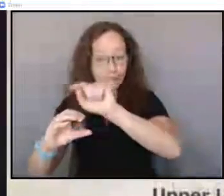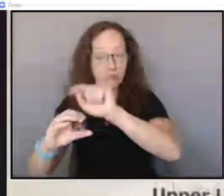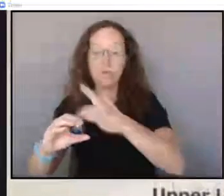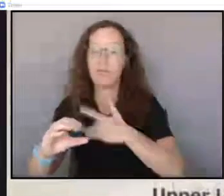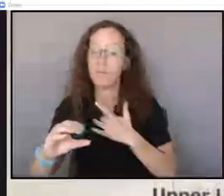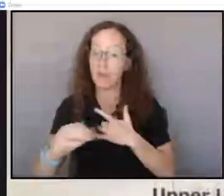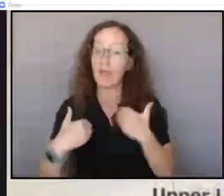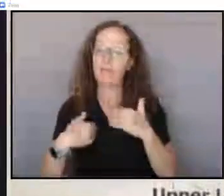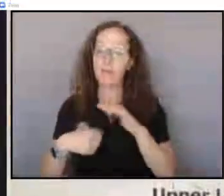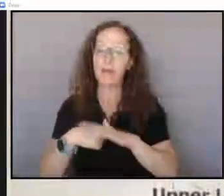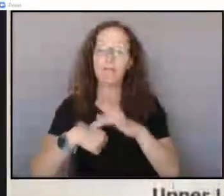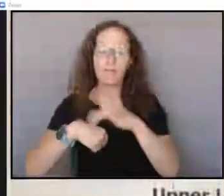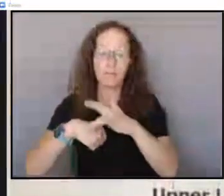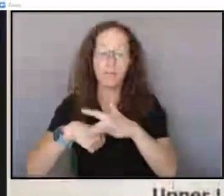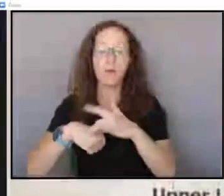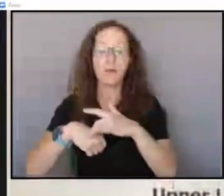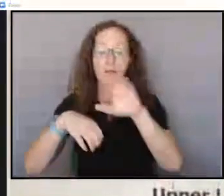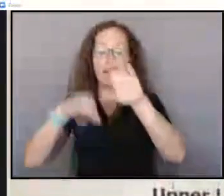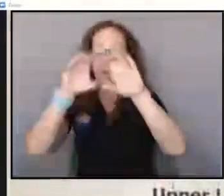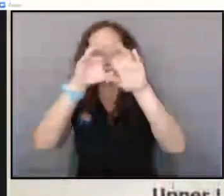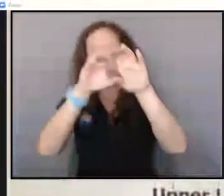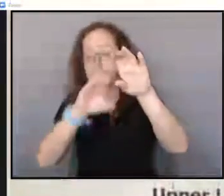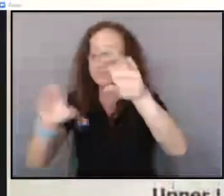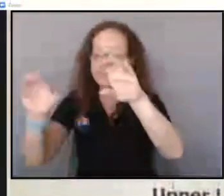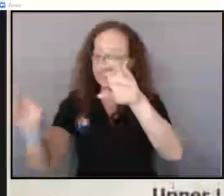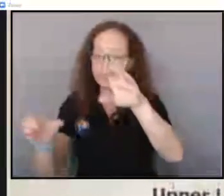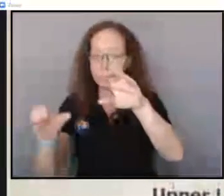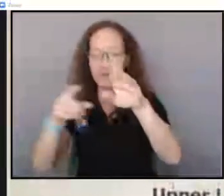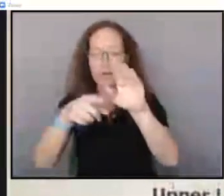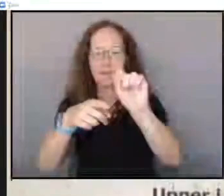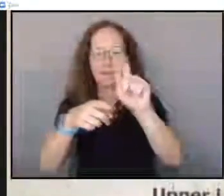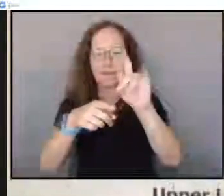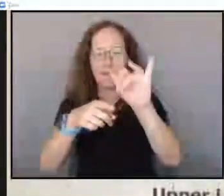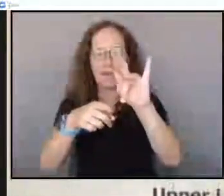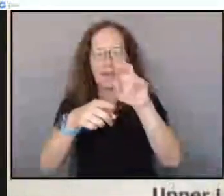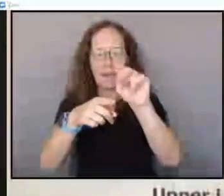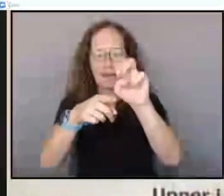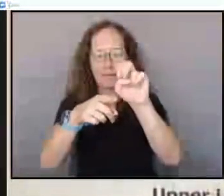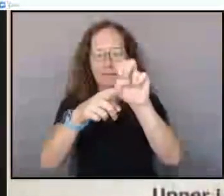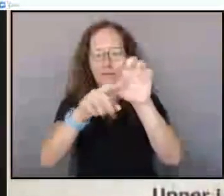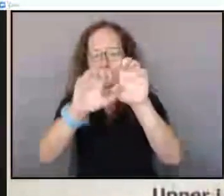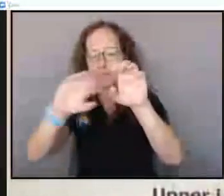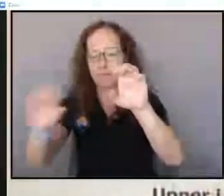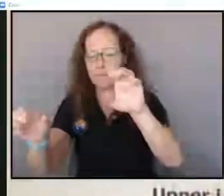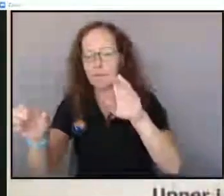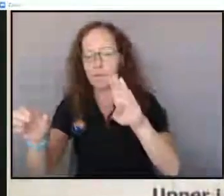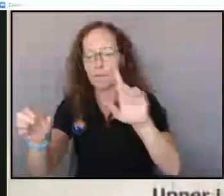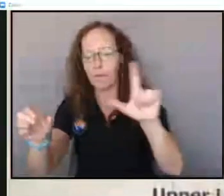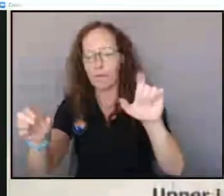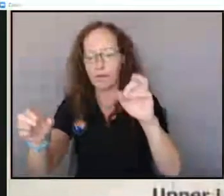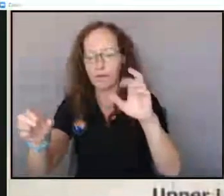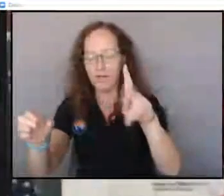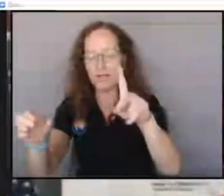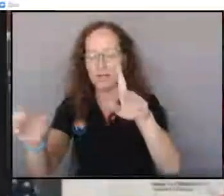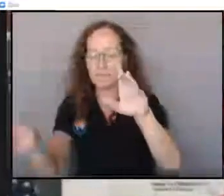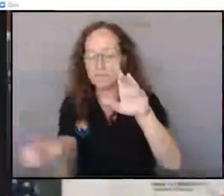PRIMARY LINE IN ABOUT A DAY. TOMORROW YOU'LL BE LISTENING IN TO SEE HOW SUCCESSFUL WE WERE AND THE